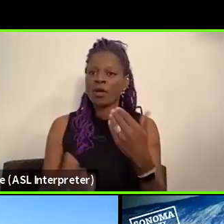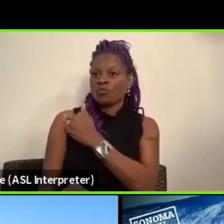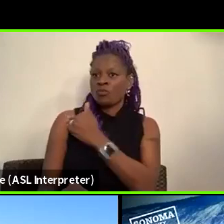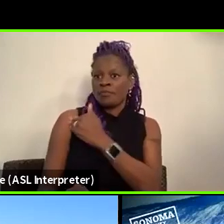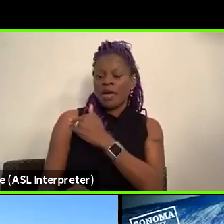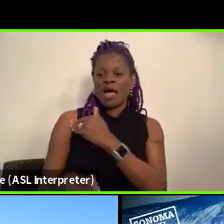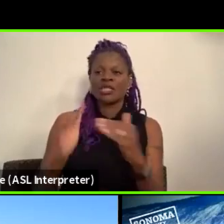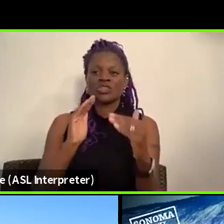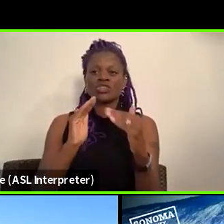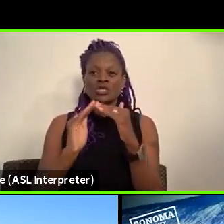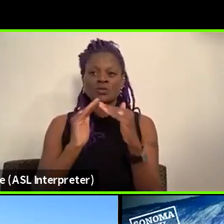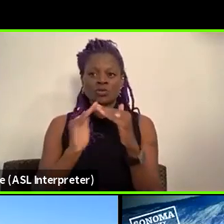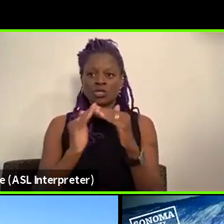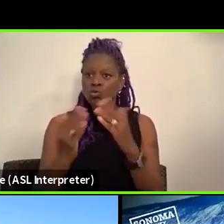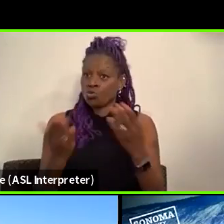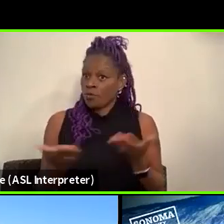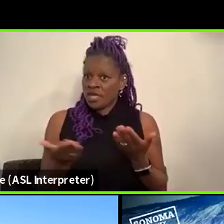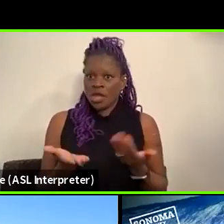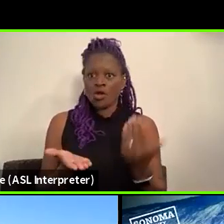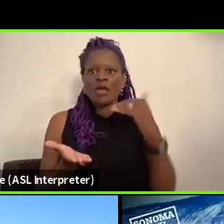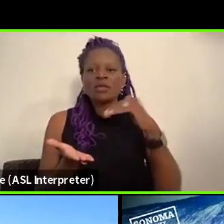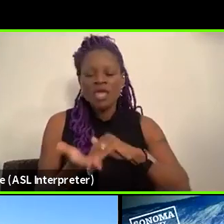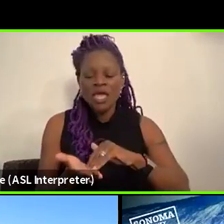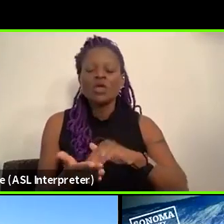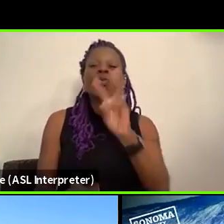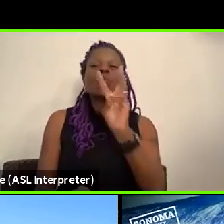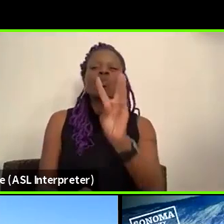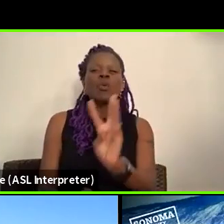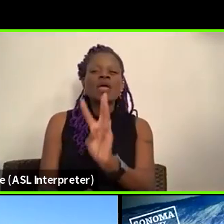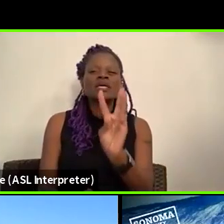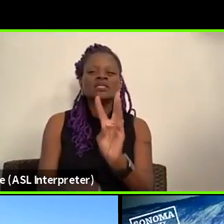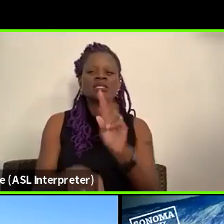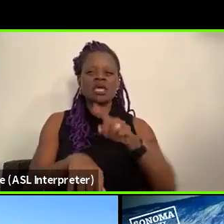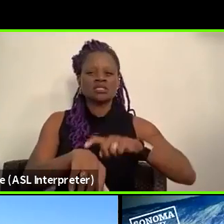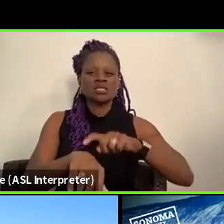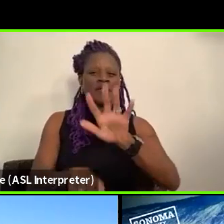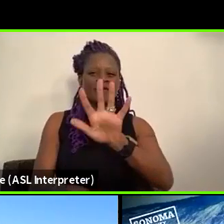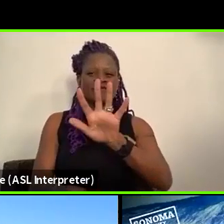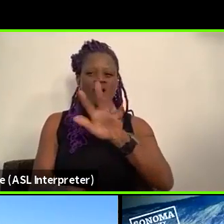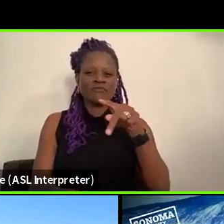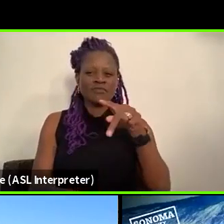Wednesday afternoon at 5:00 pm to talk a little bit about the move into the orange